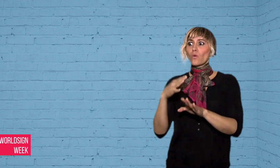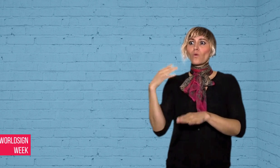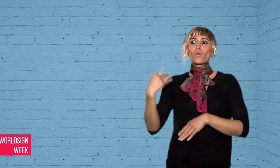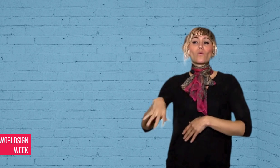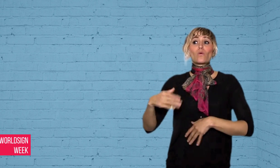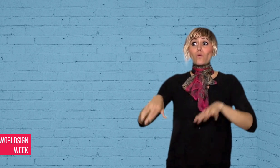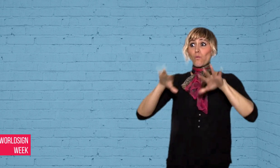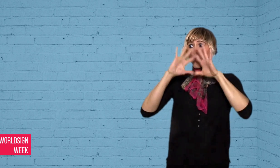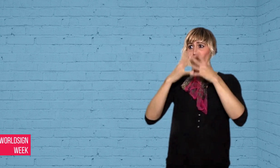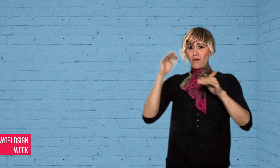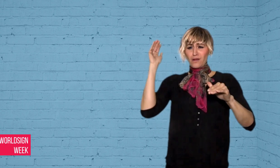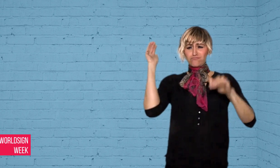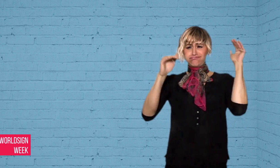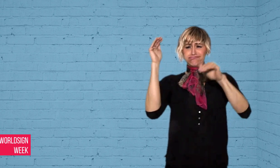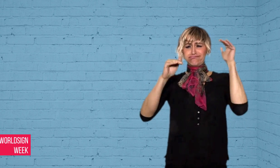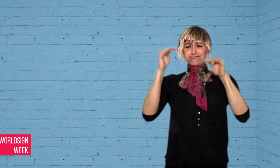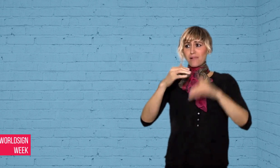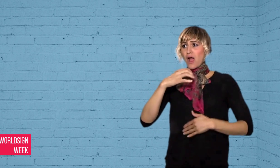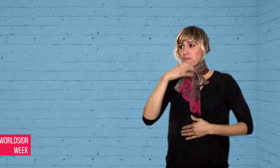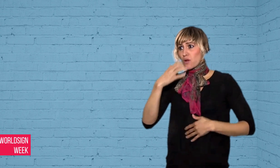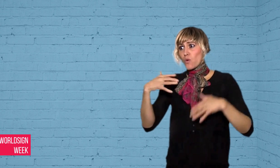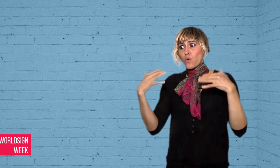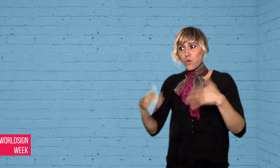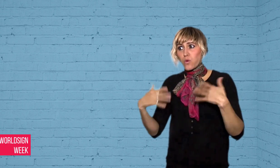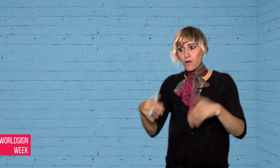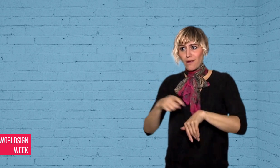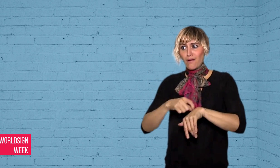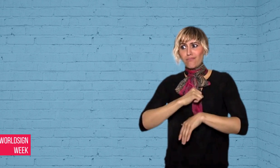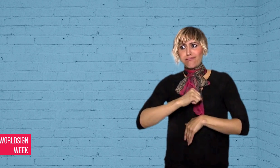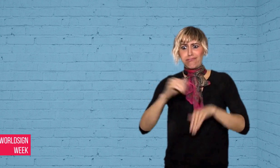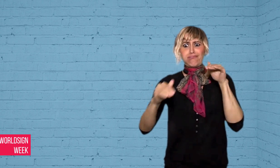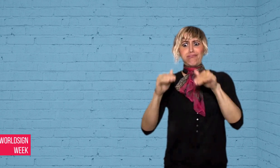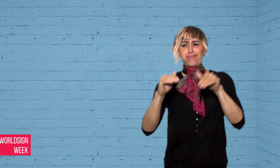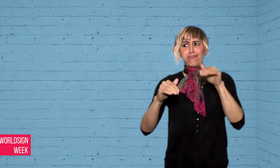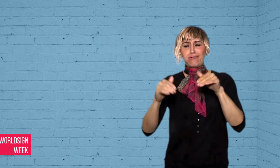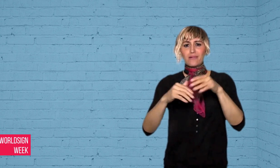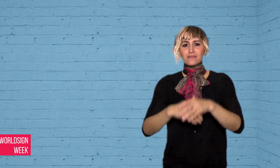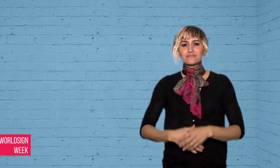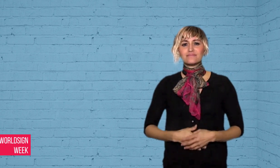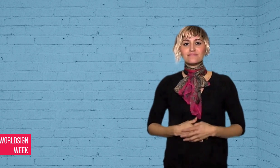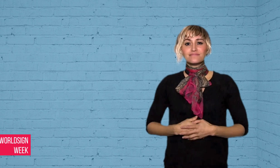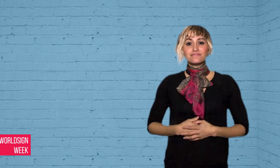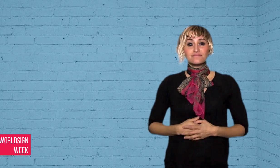won’t have a headphone jack anymore.